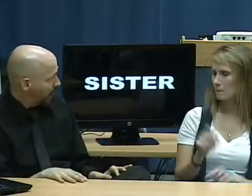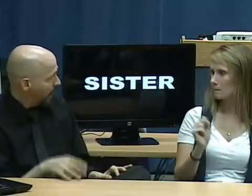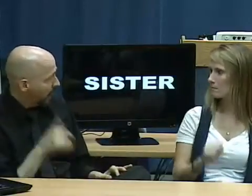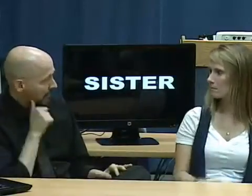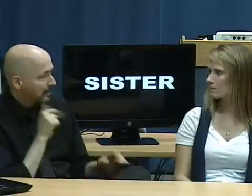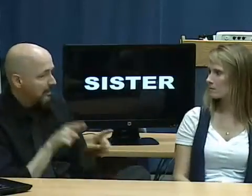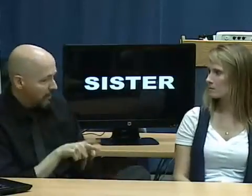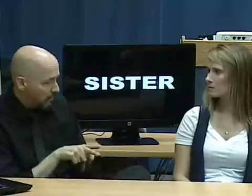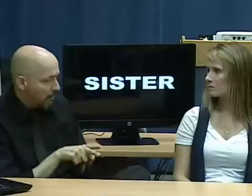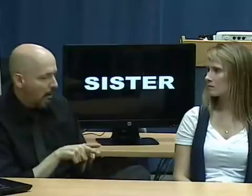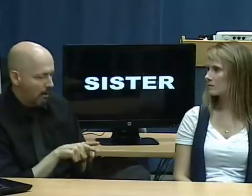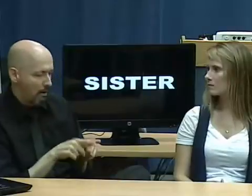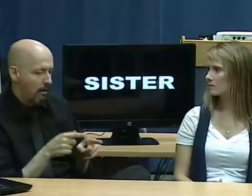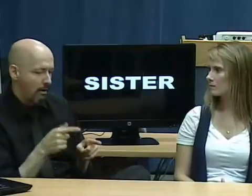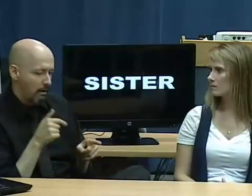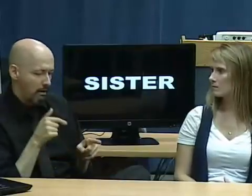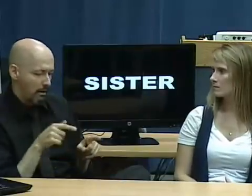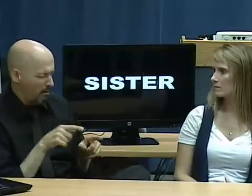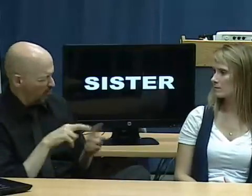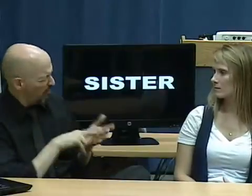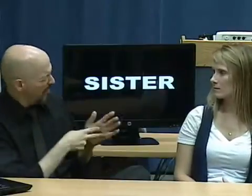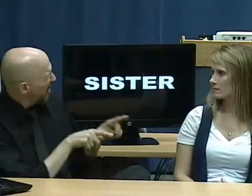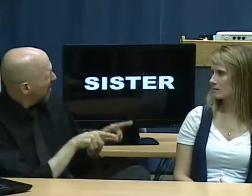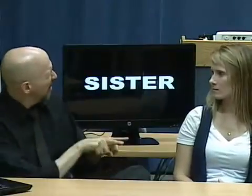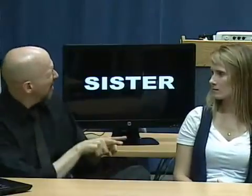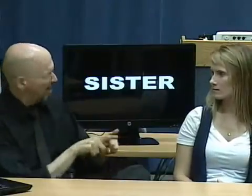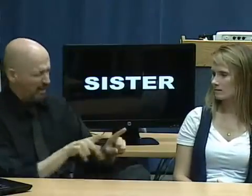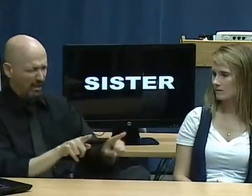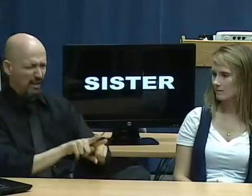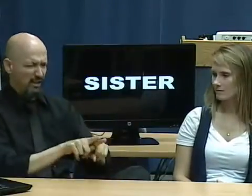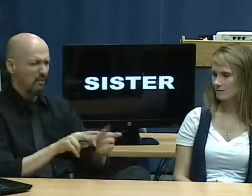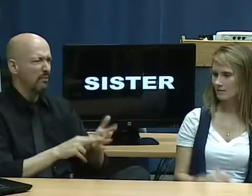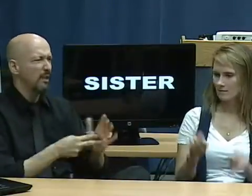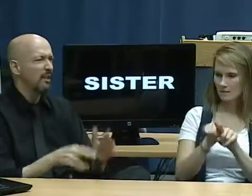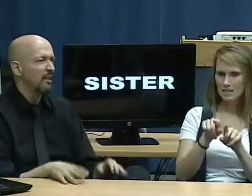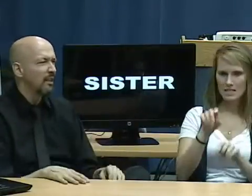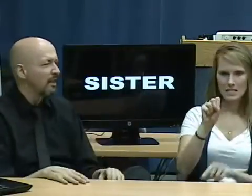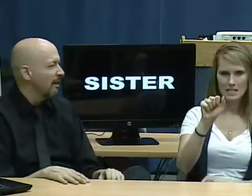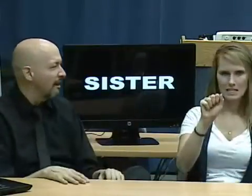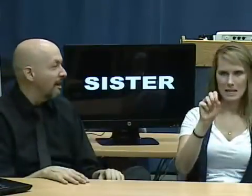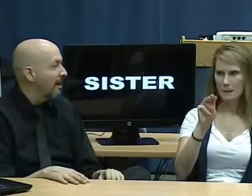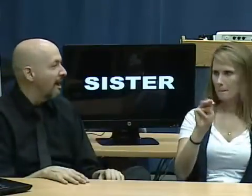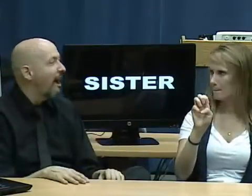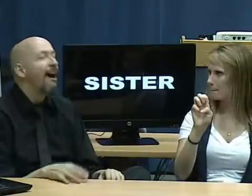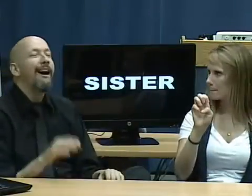"Girl" ... "same" ... What does this sign mean? Same. S-A-M-E.